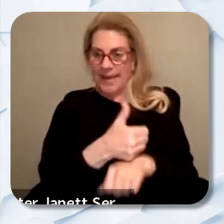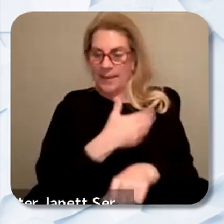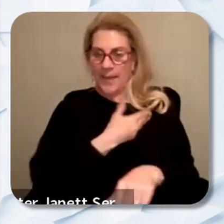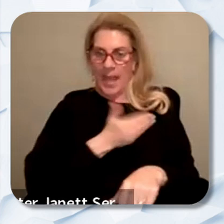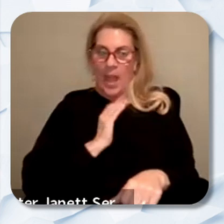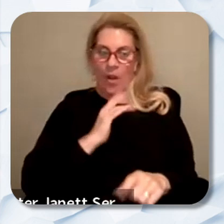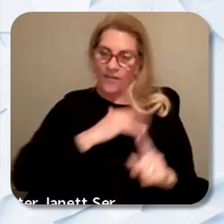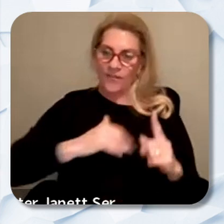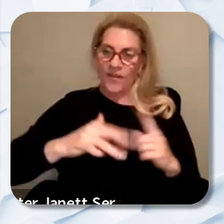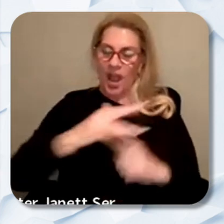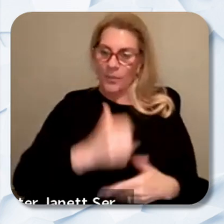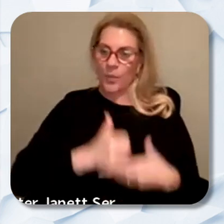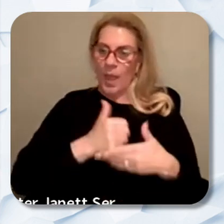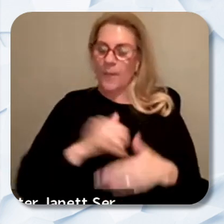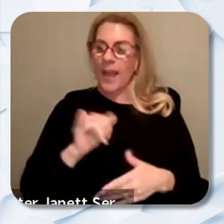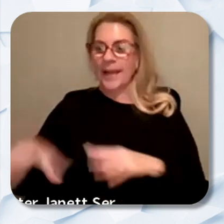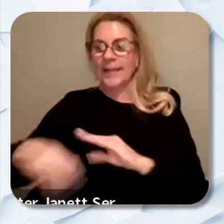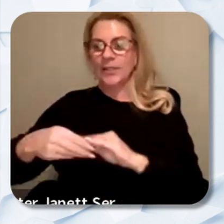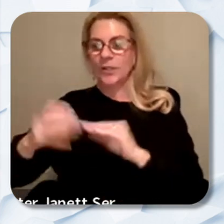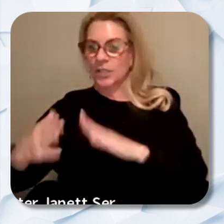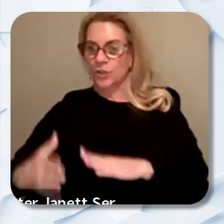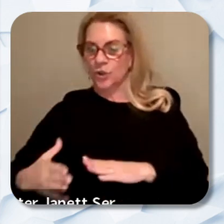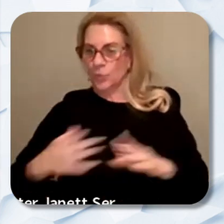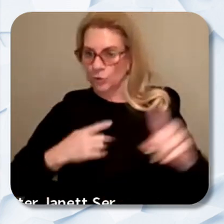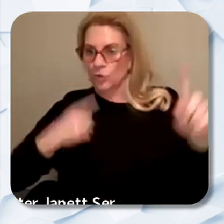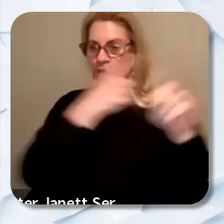aid as an additional teacher we should really be striving to create environments where our